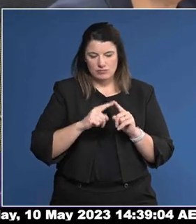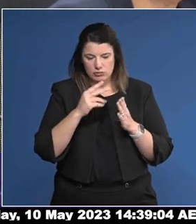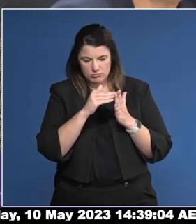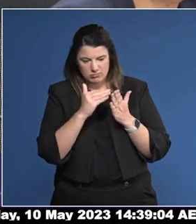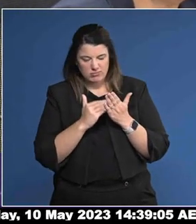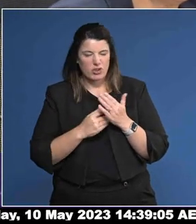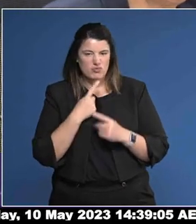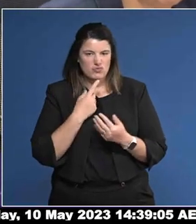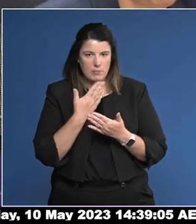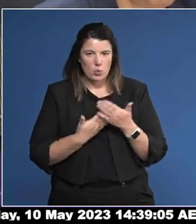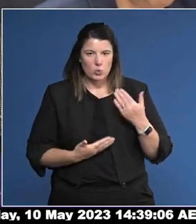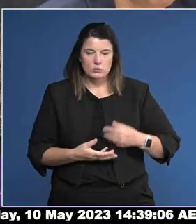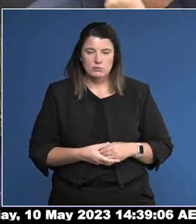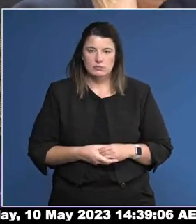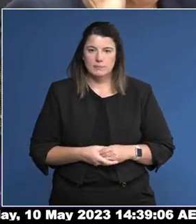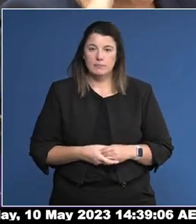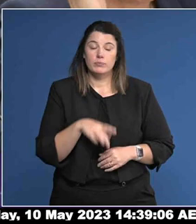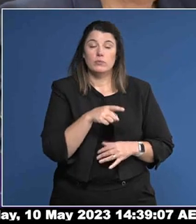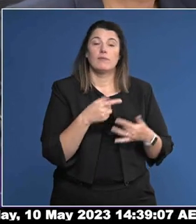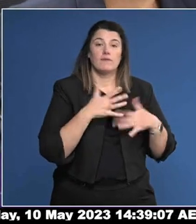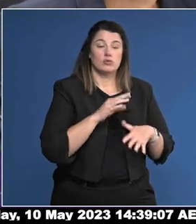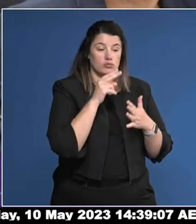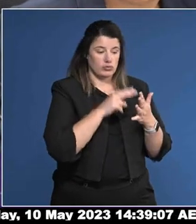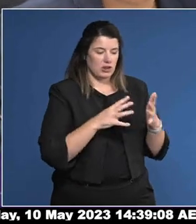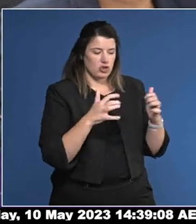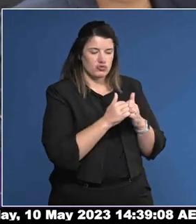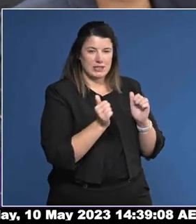You've had an opportunity to look at the agreed facts, and if you look at the